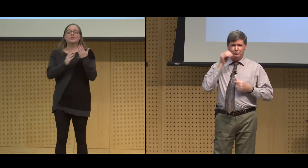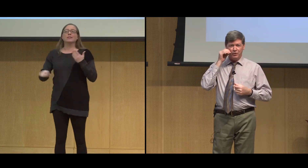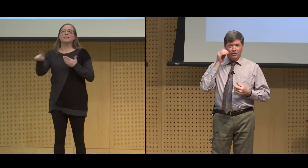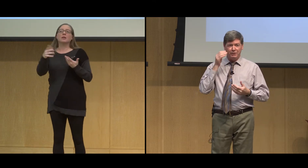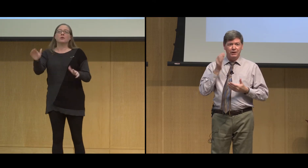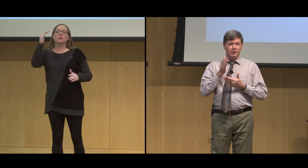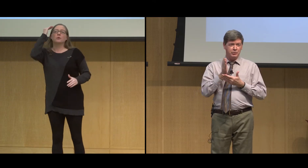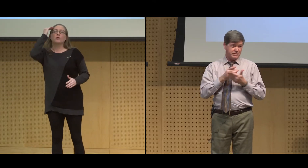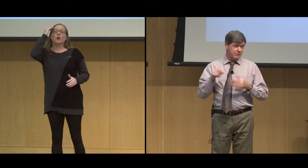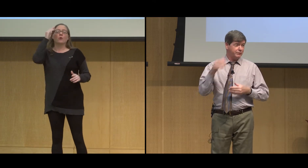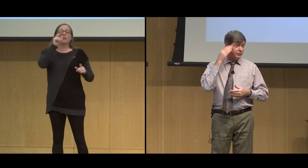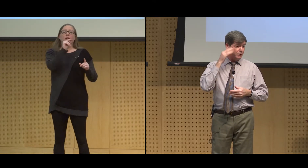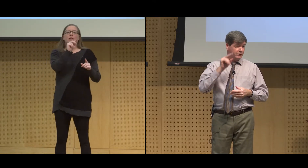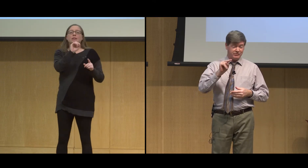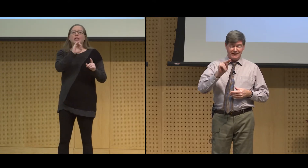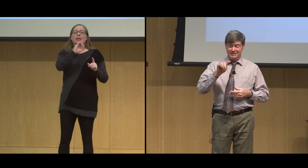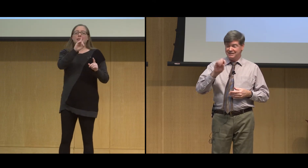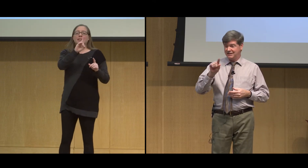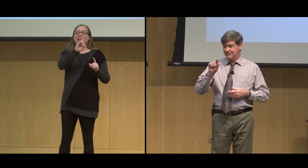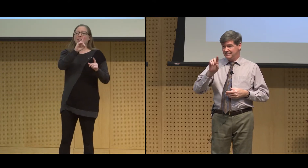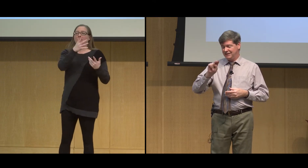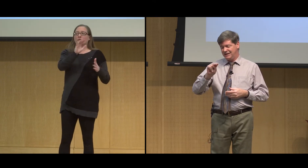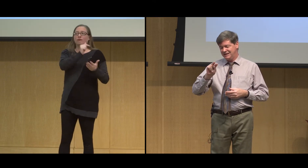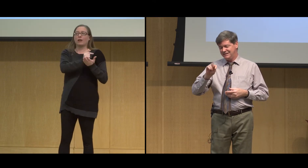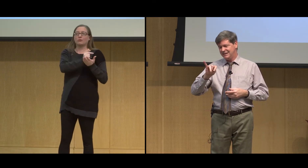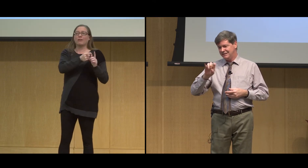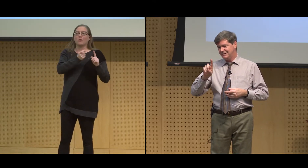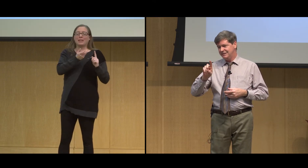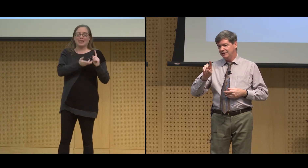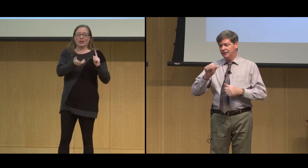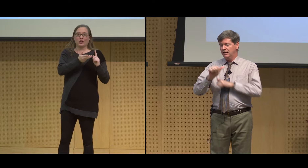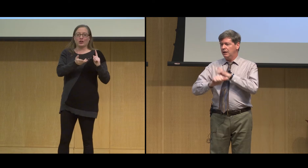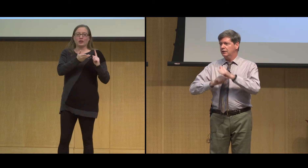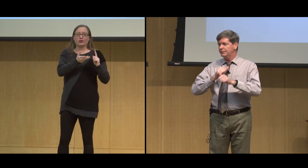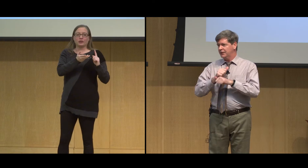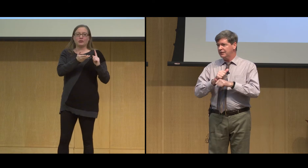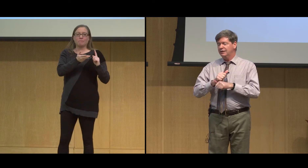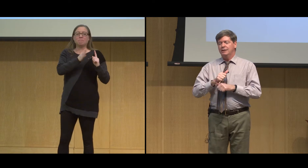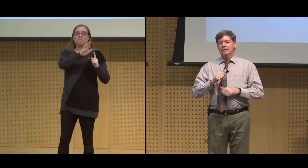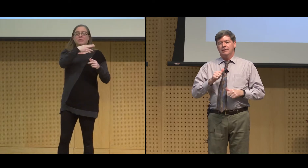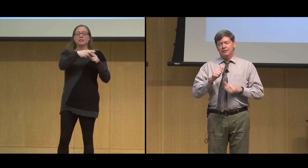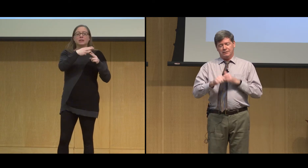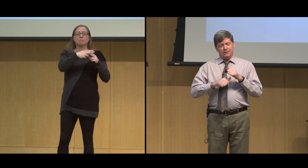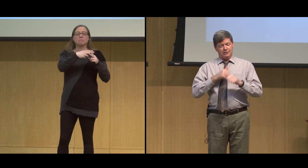who some of you know is an NTI--NTID Alumna, alumnus.